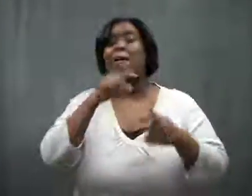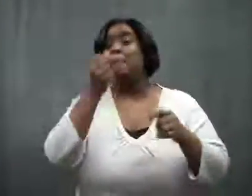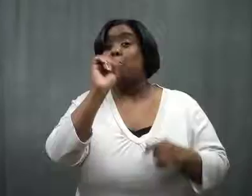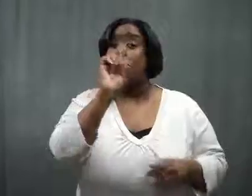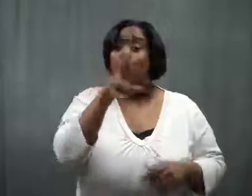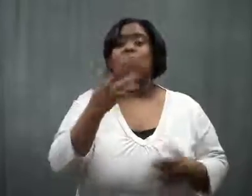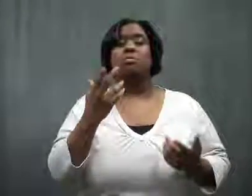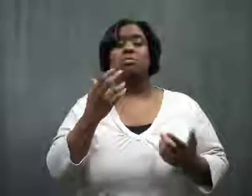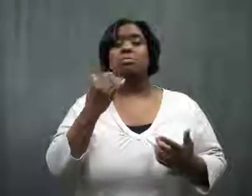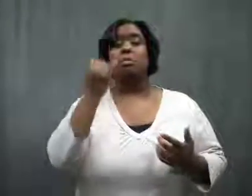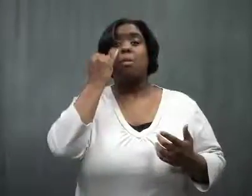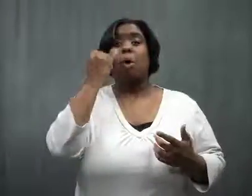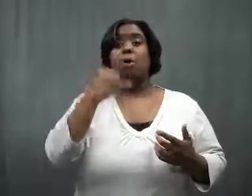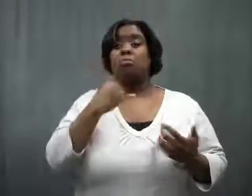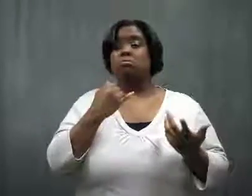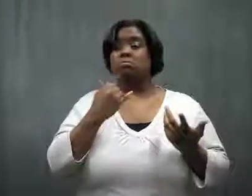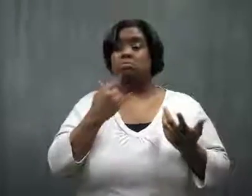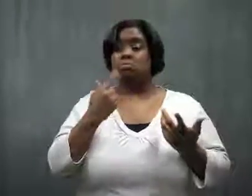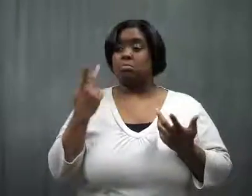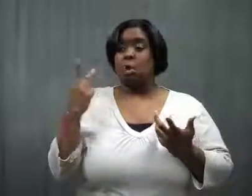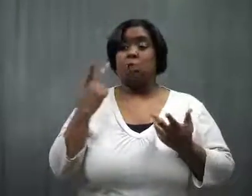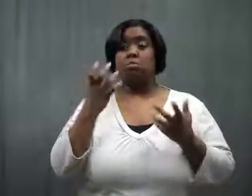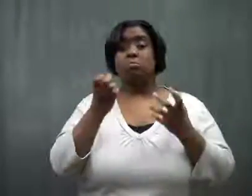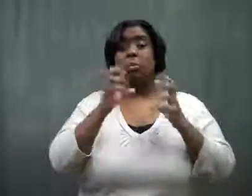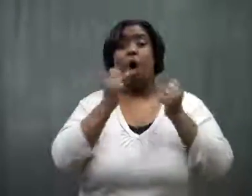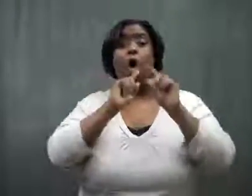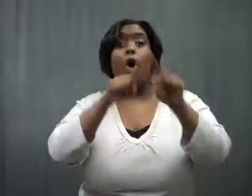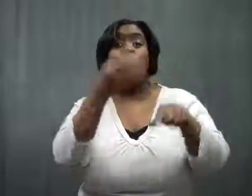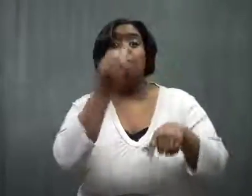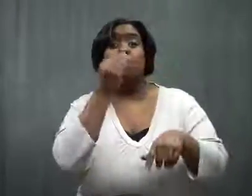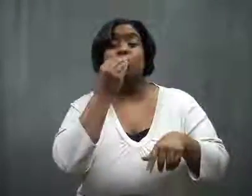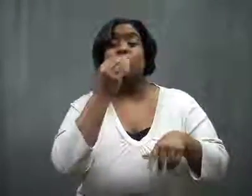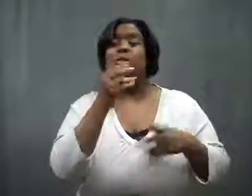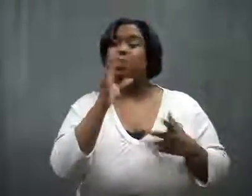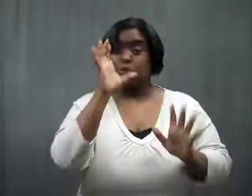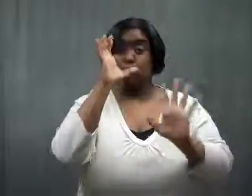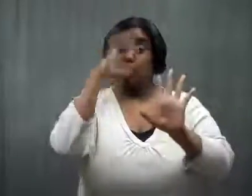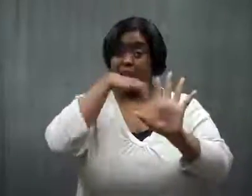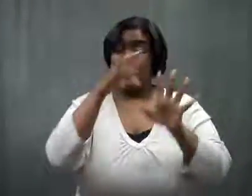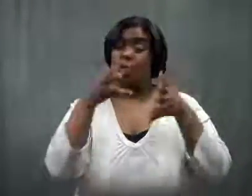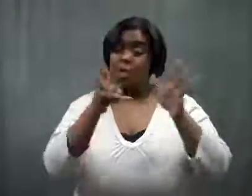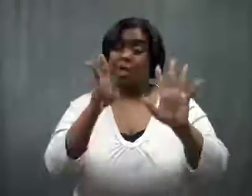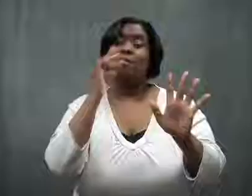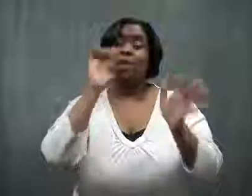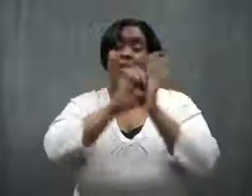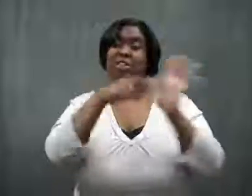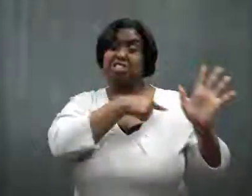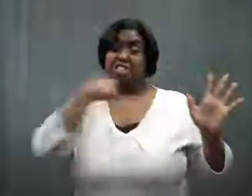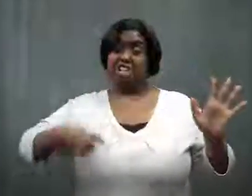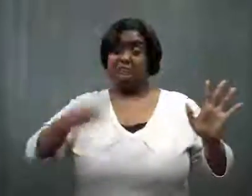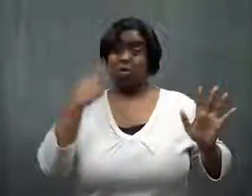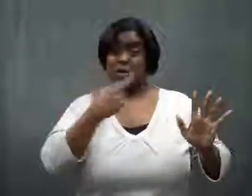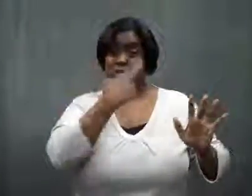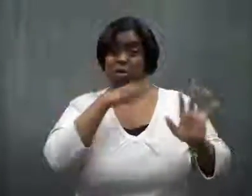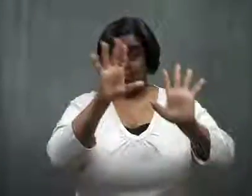If we wanted to order food, we did it very strangely. For Chinese, here's what we did.